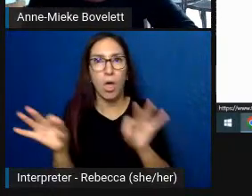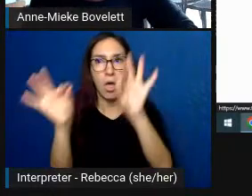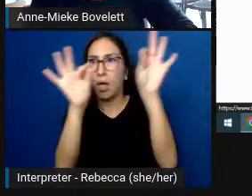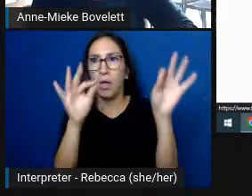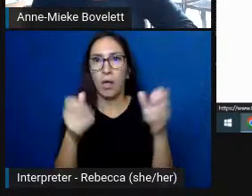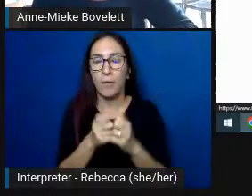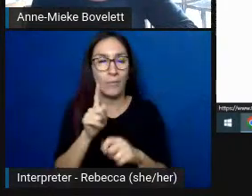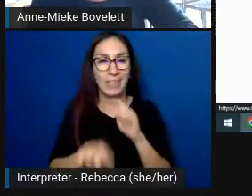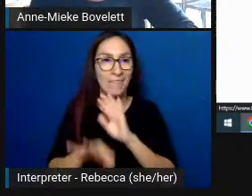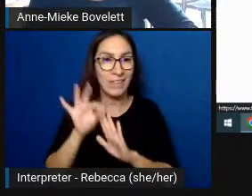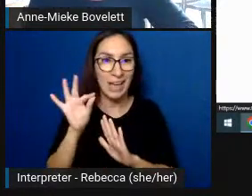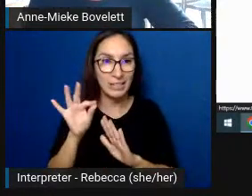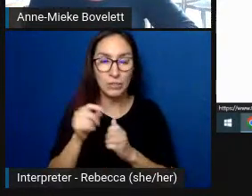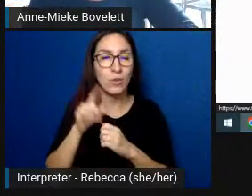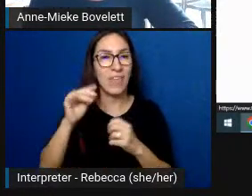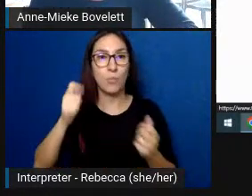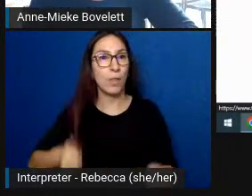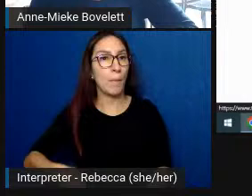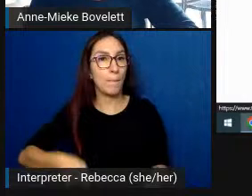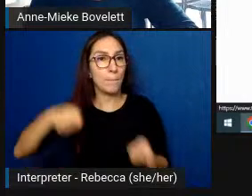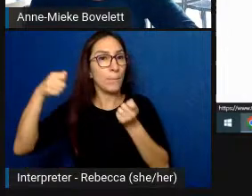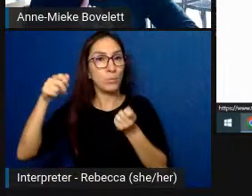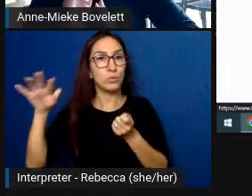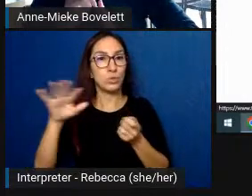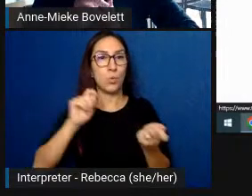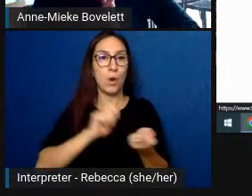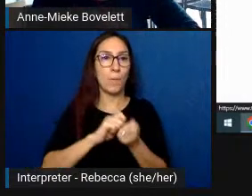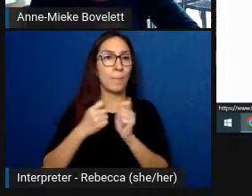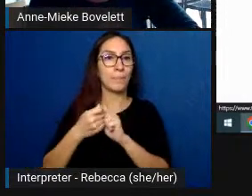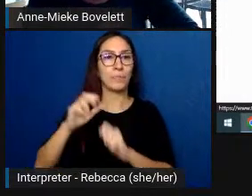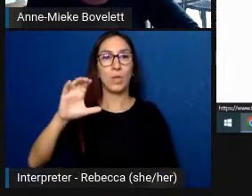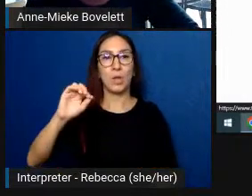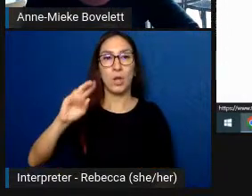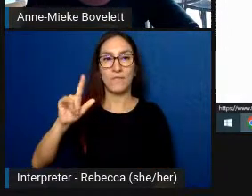not even us can see where the screenreader is that. So this will boost your conversion.